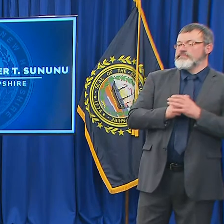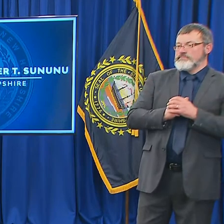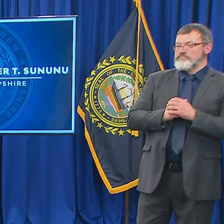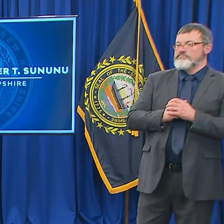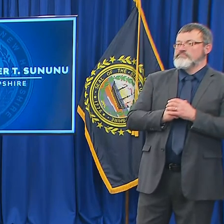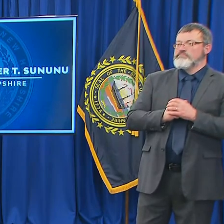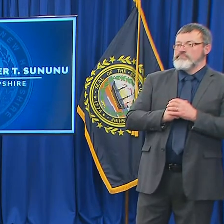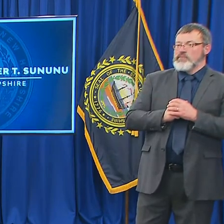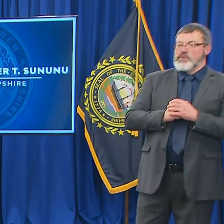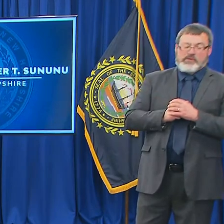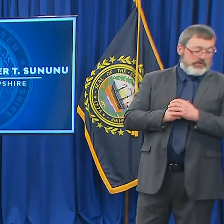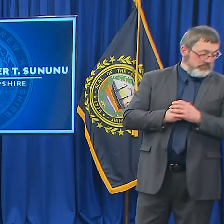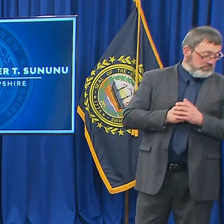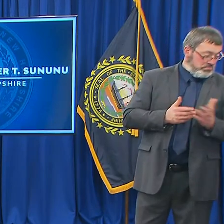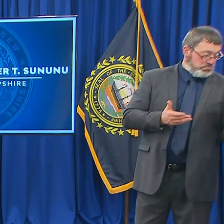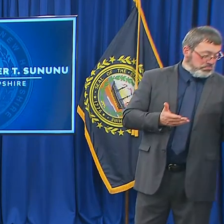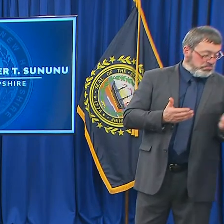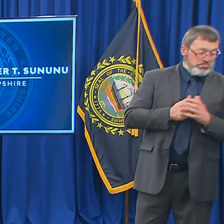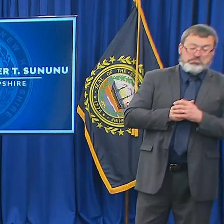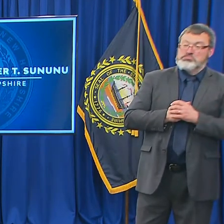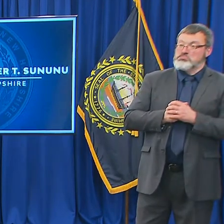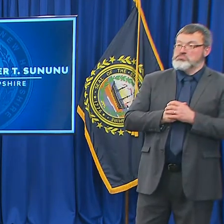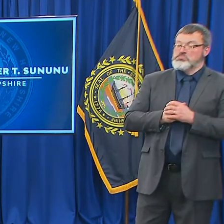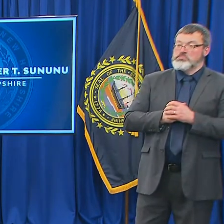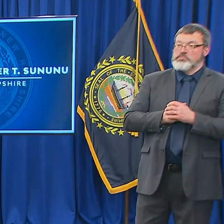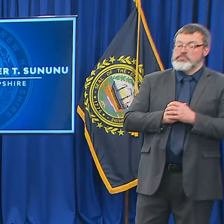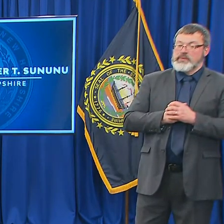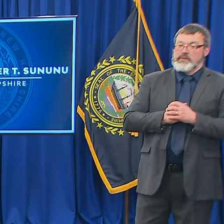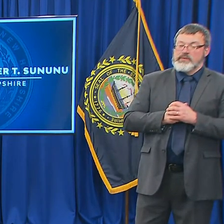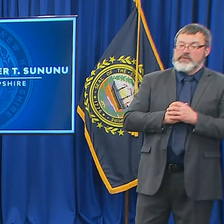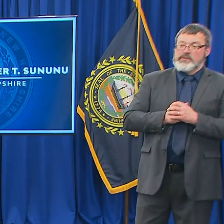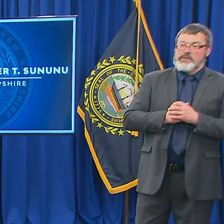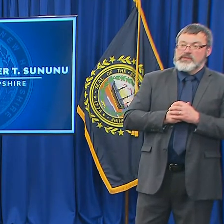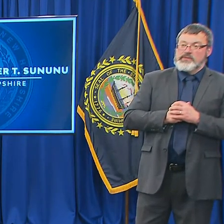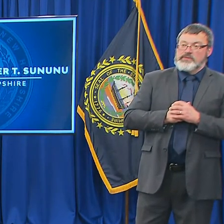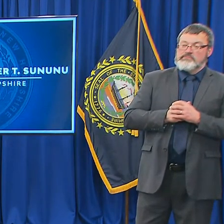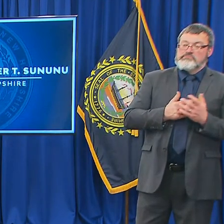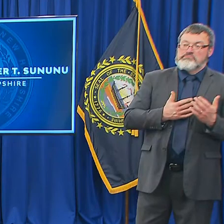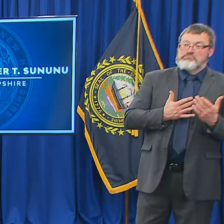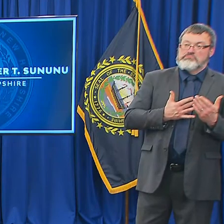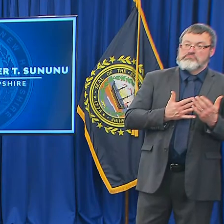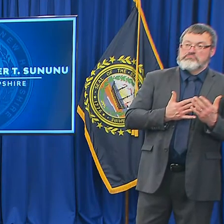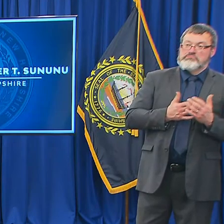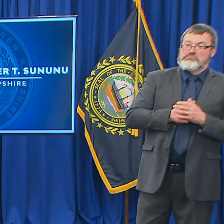So will drive first I guess the first question I don't think the mass media will drive people inside.